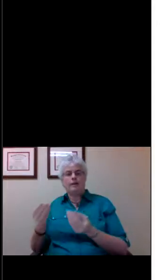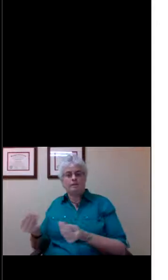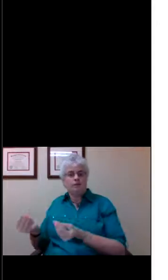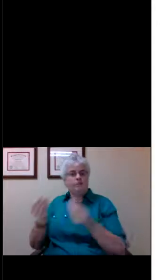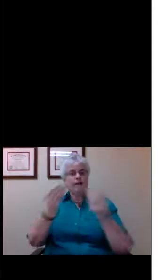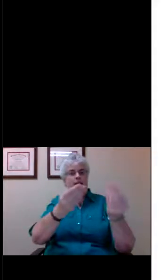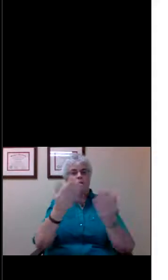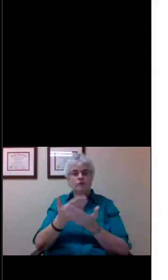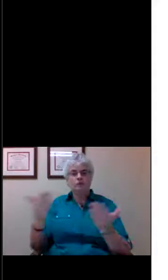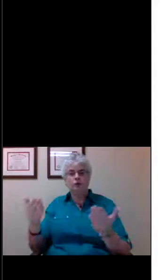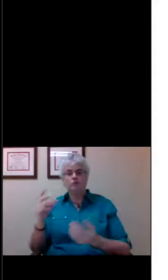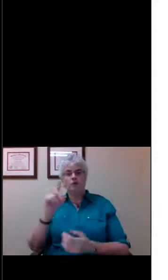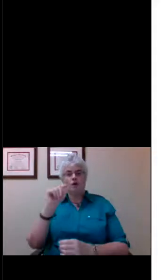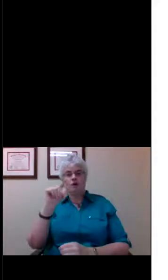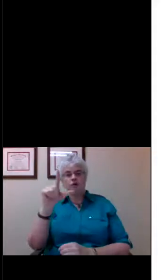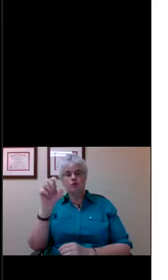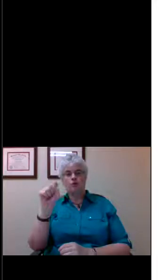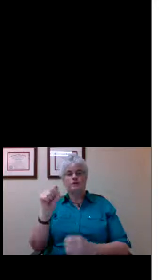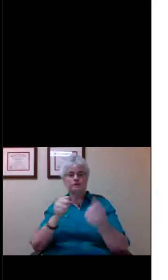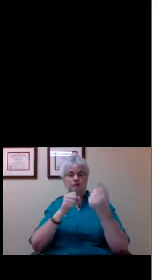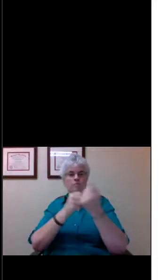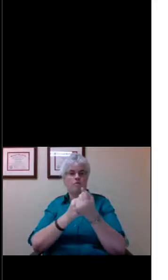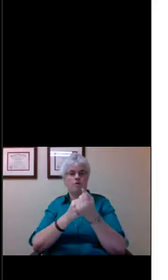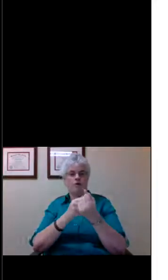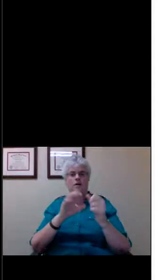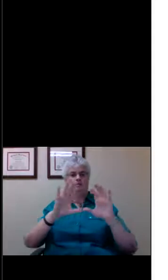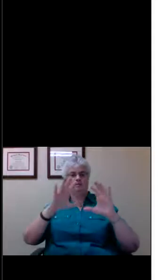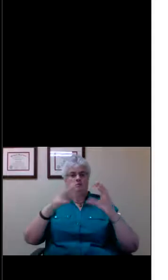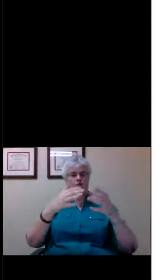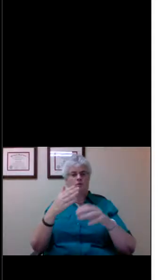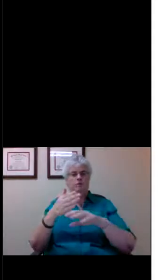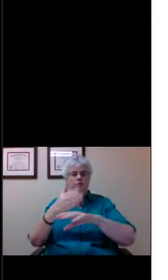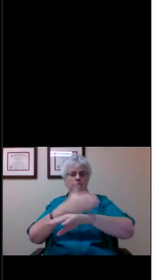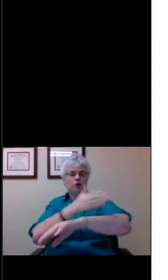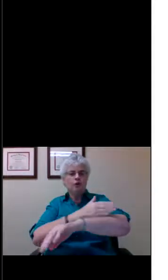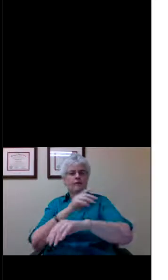what was needed, what the challenges were, what tools and supports that they needed,